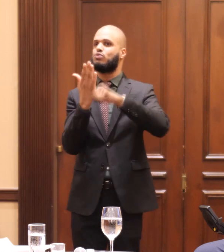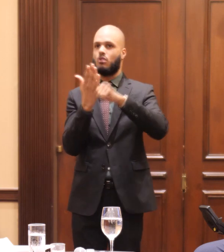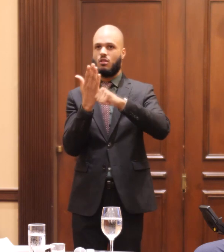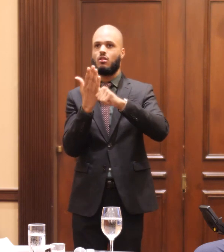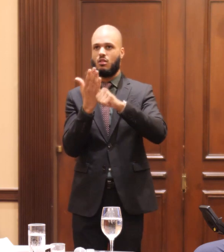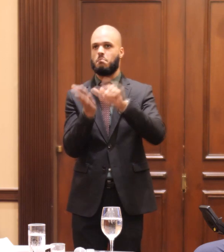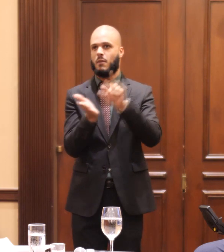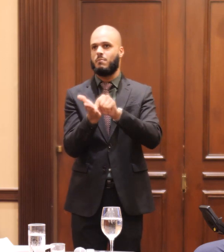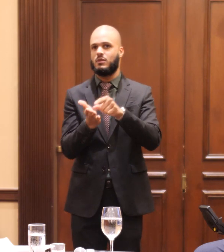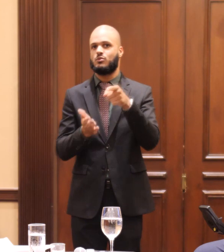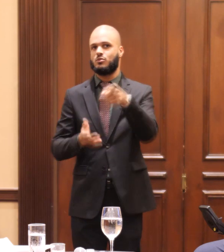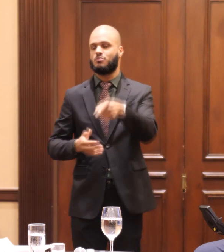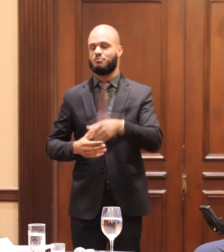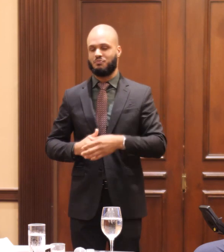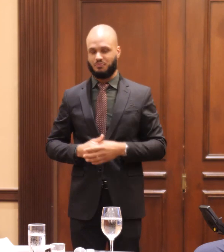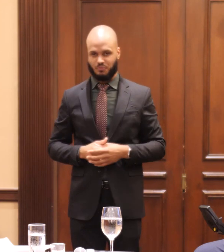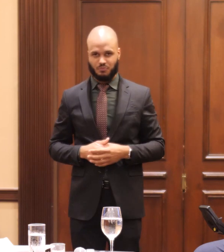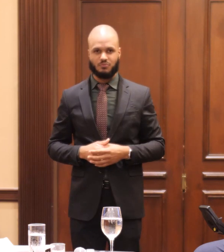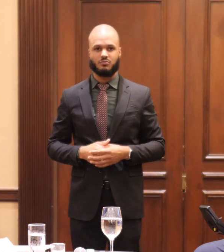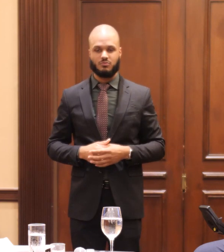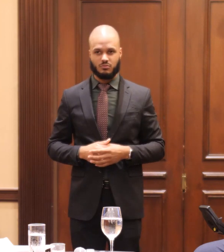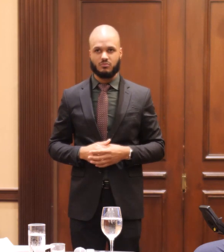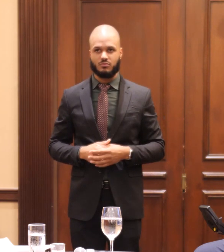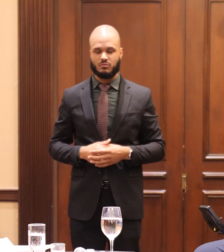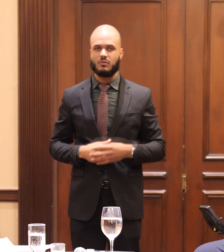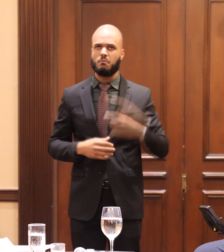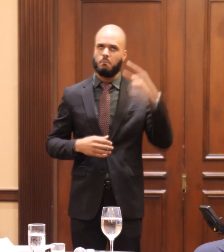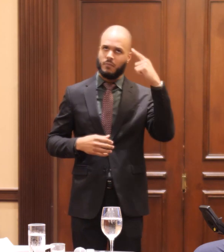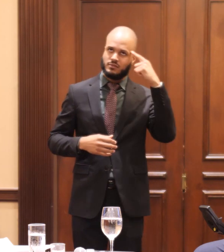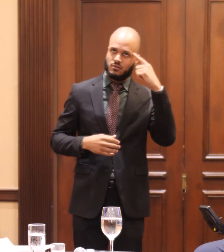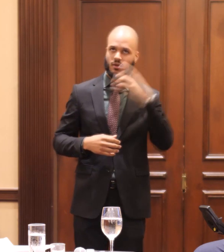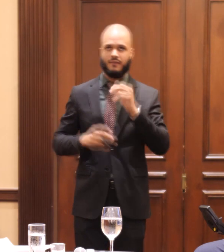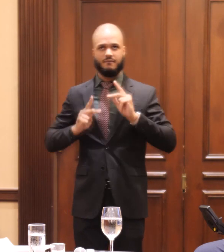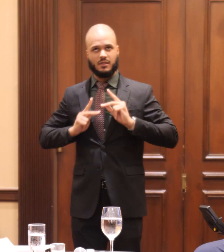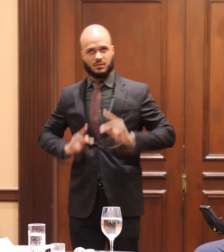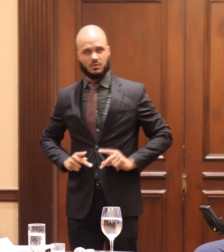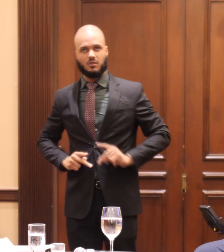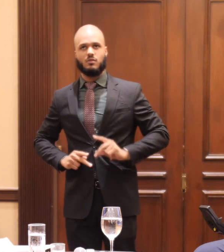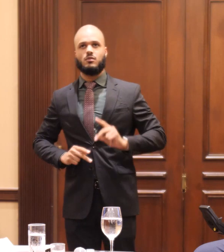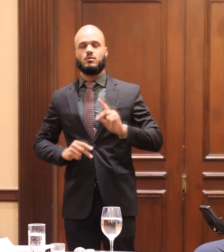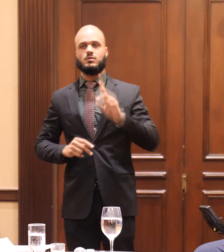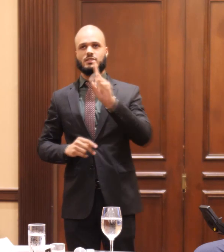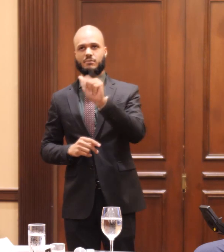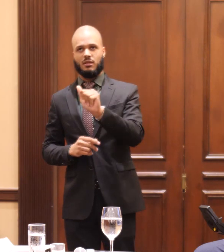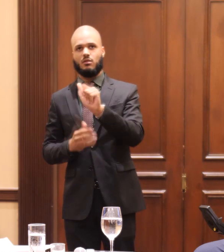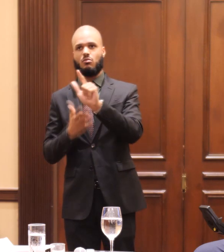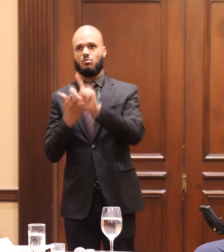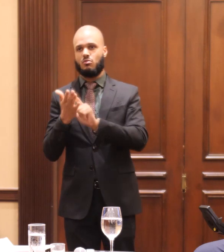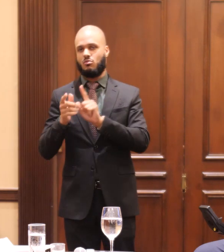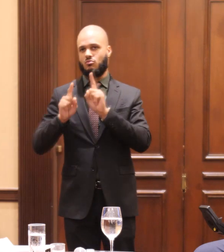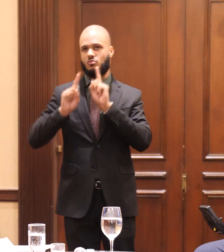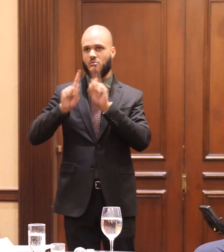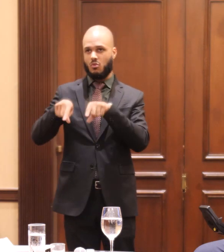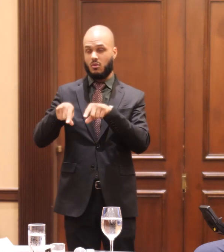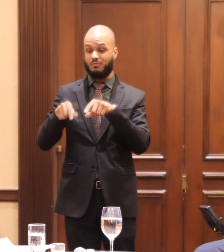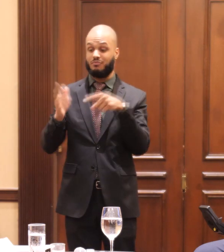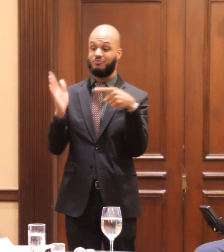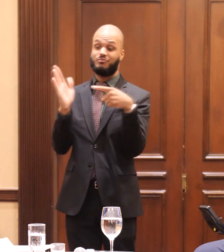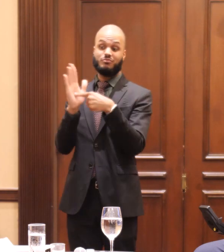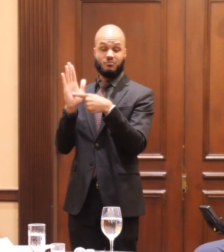The Mental and Physical Disabilities Law Reporter. And in it we said there should